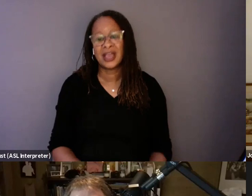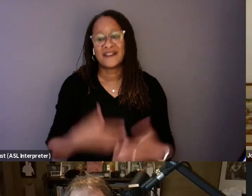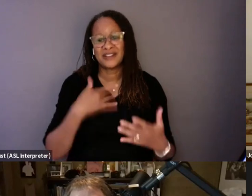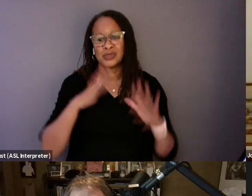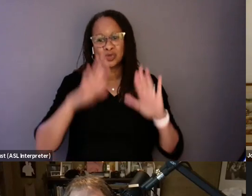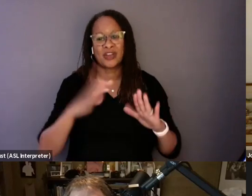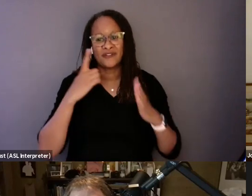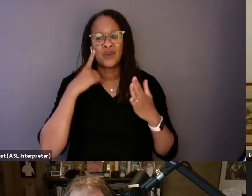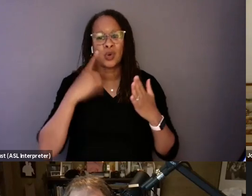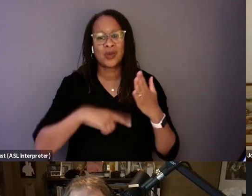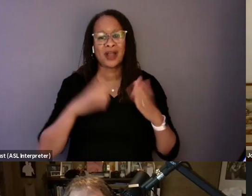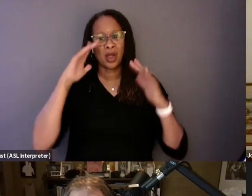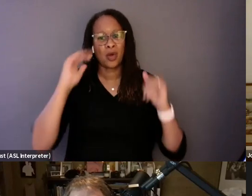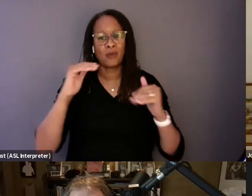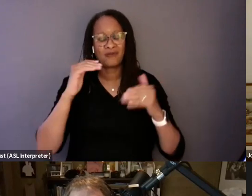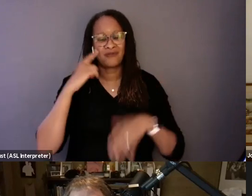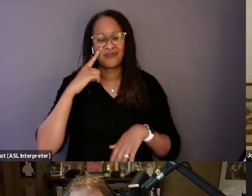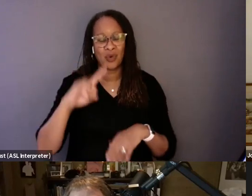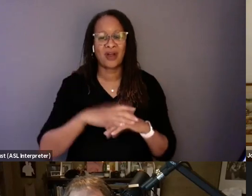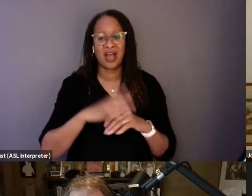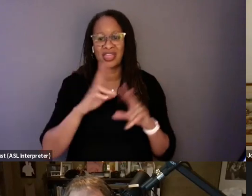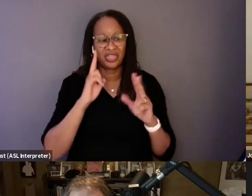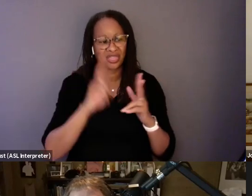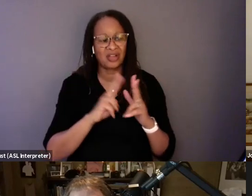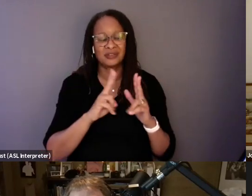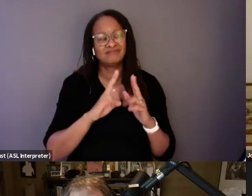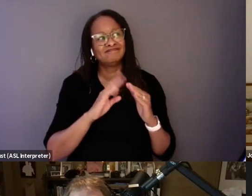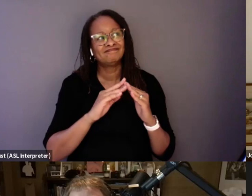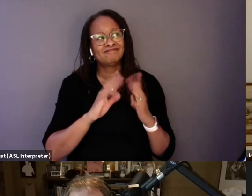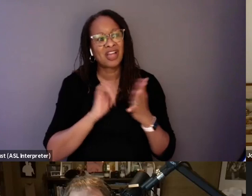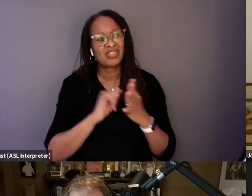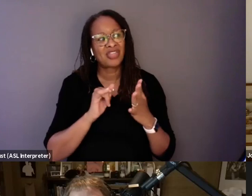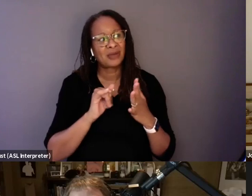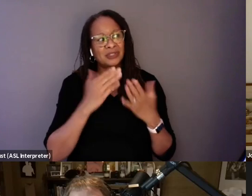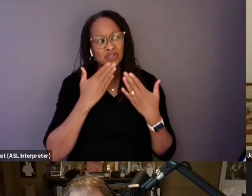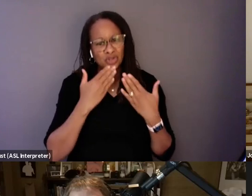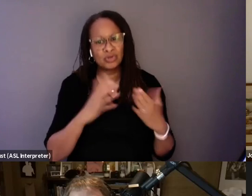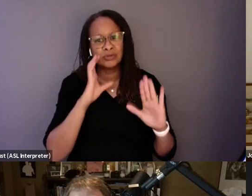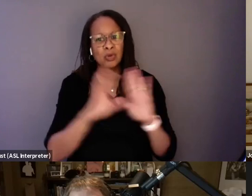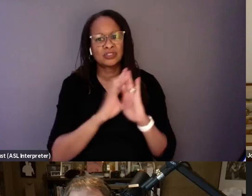I thought it was a telling portrait of him and fairly balanced and 98% accurate.